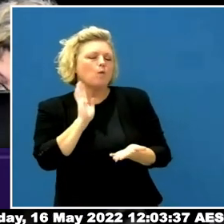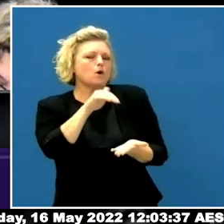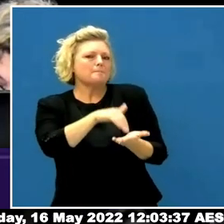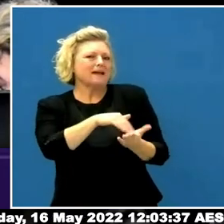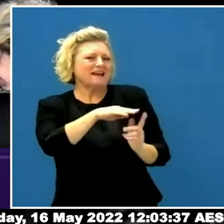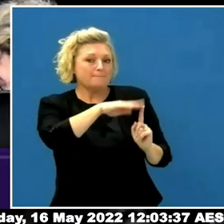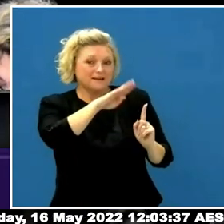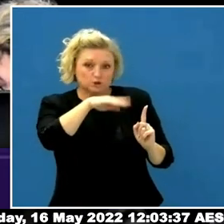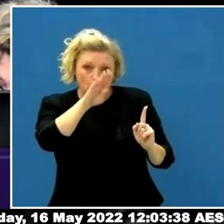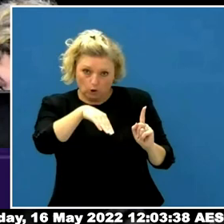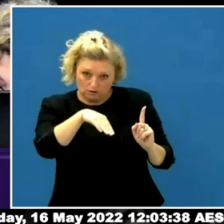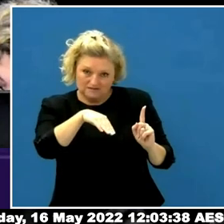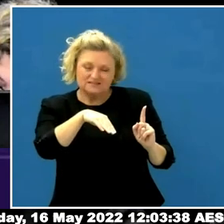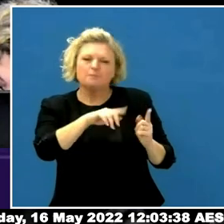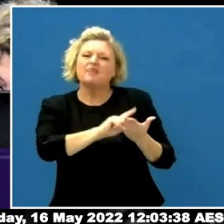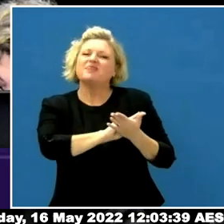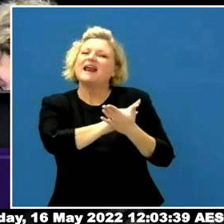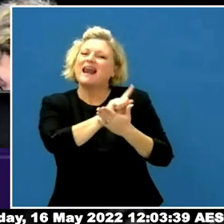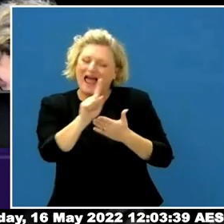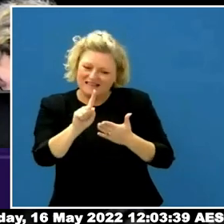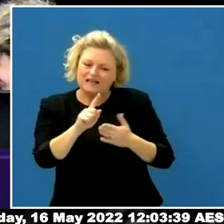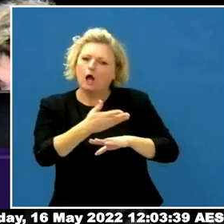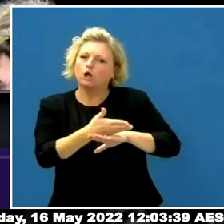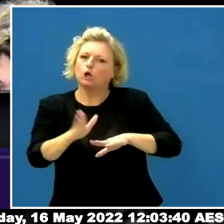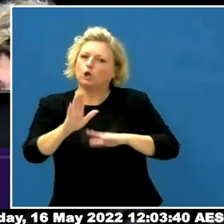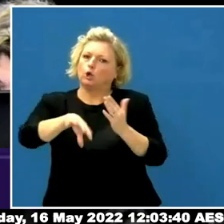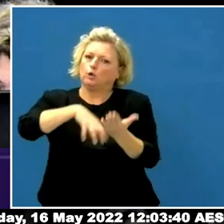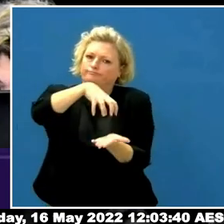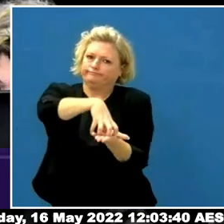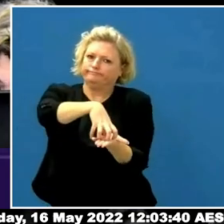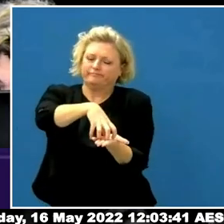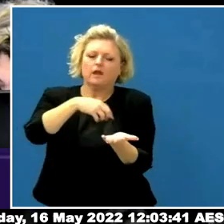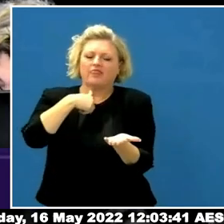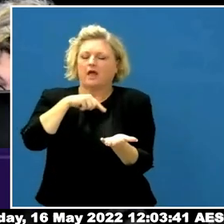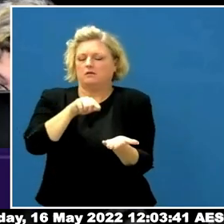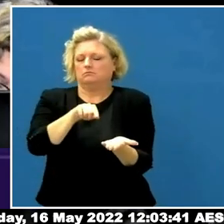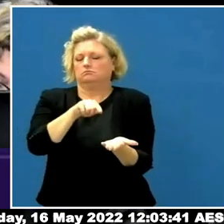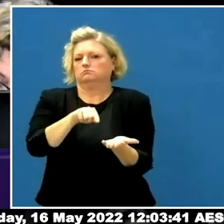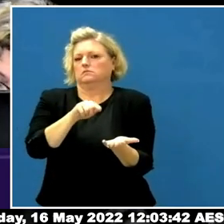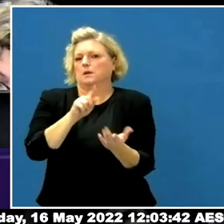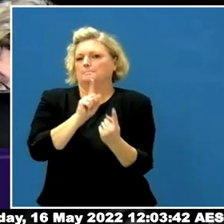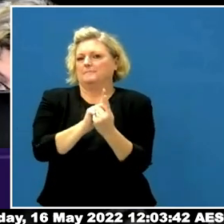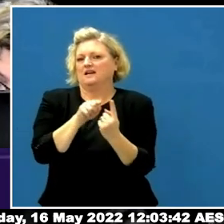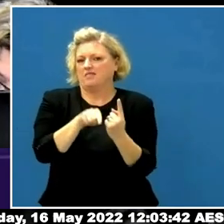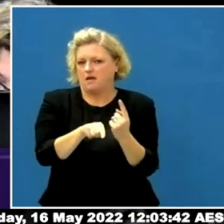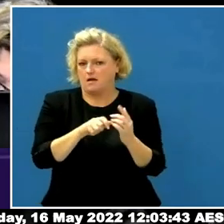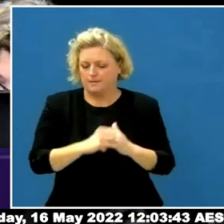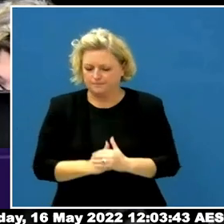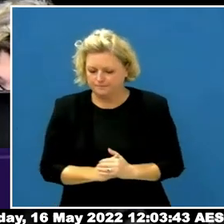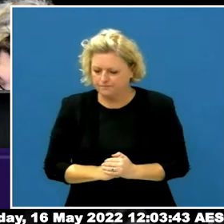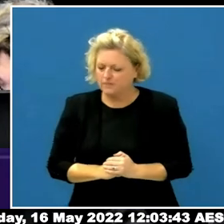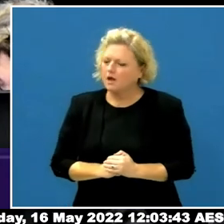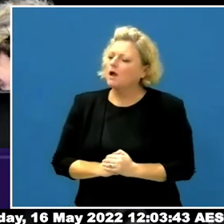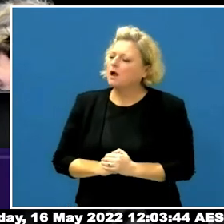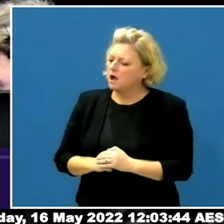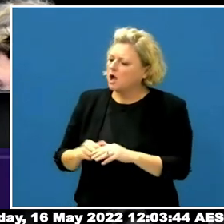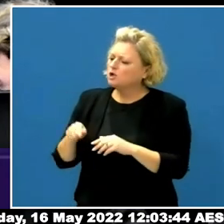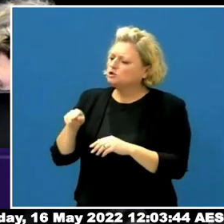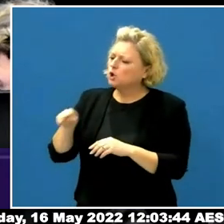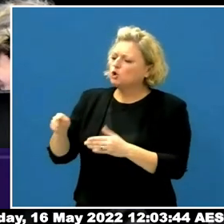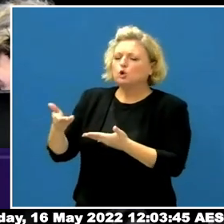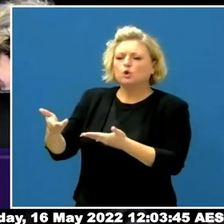You provided some additional activity fees and - sorry, you met those.